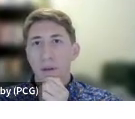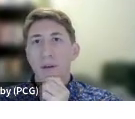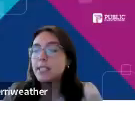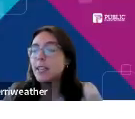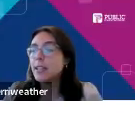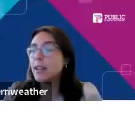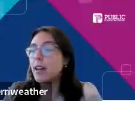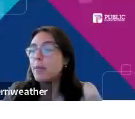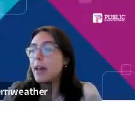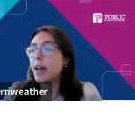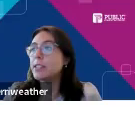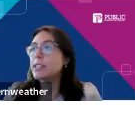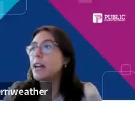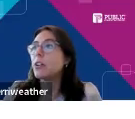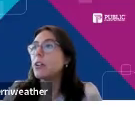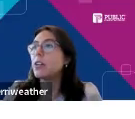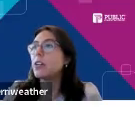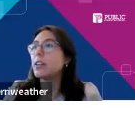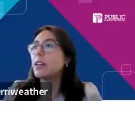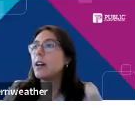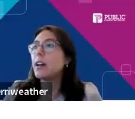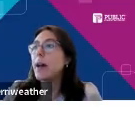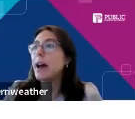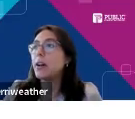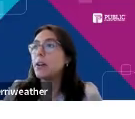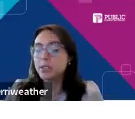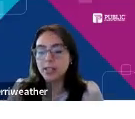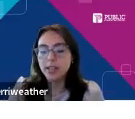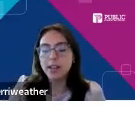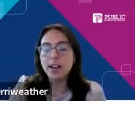Yeah, we did have a town hall about Appendix E,